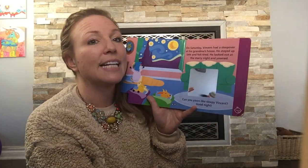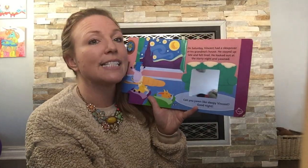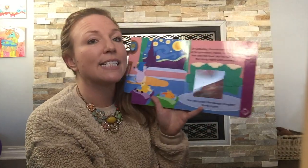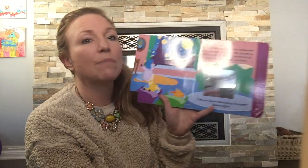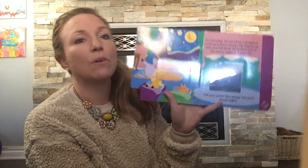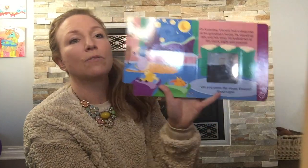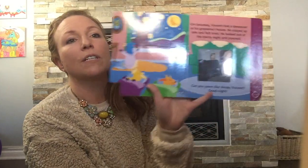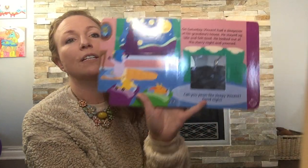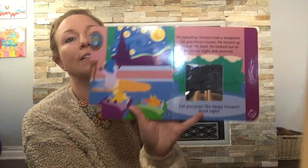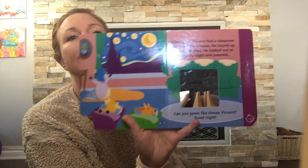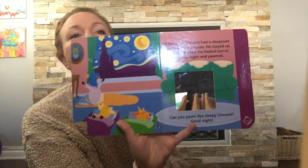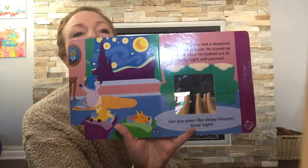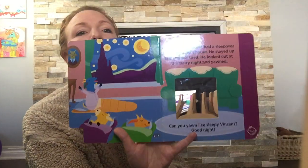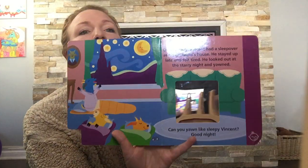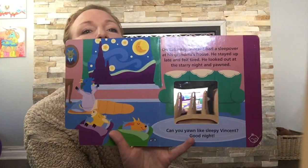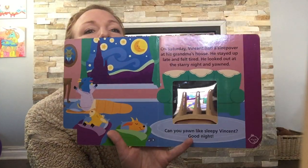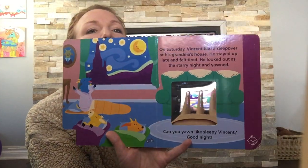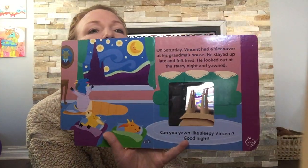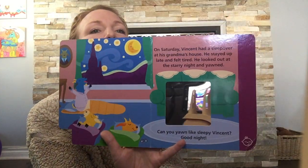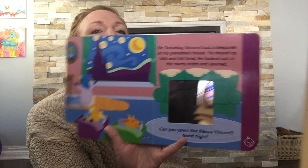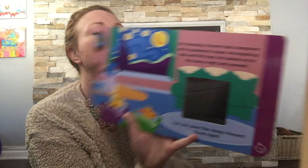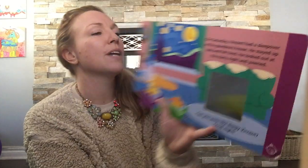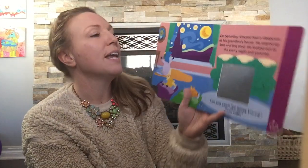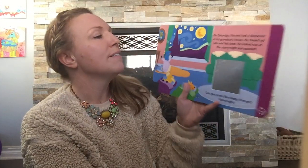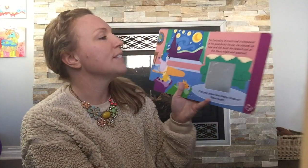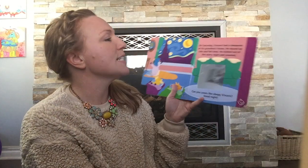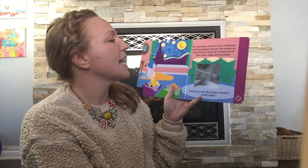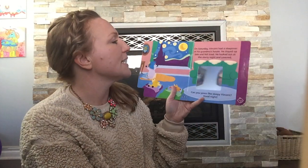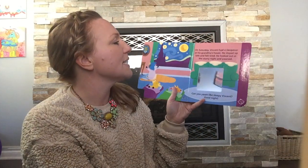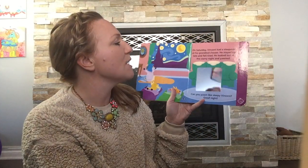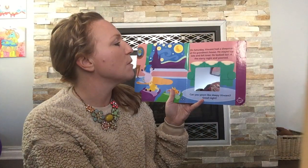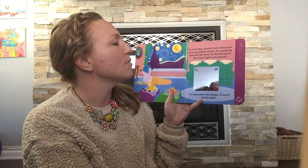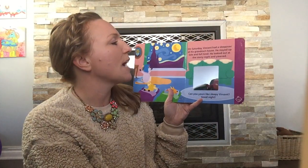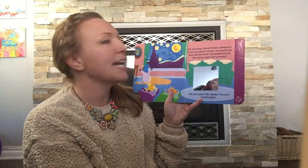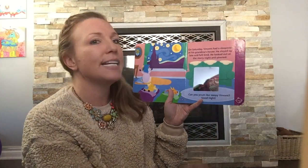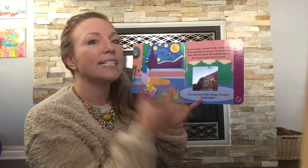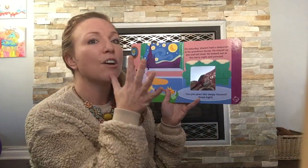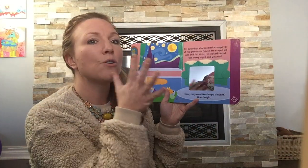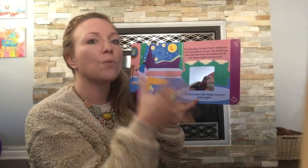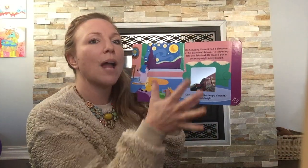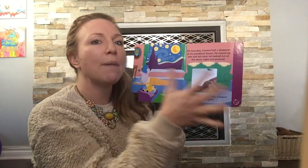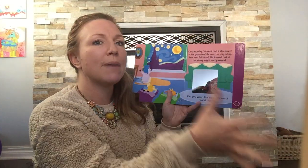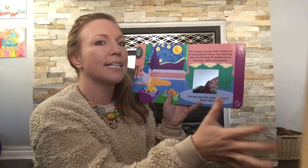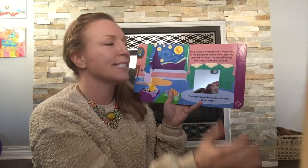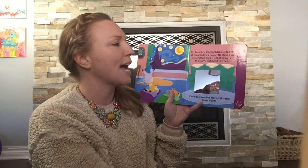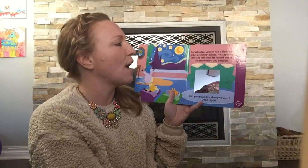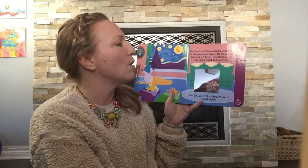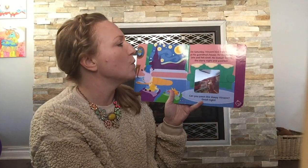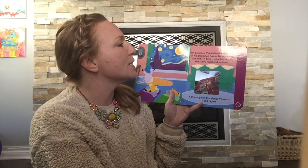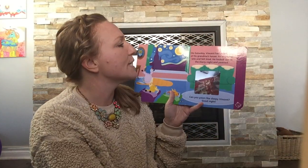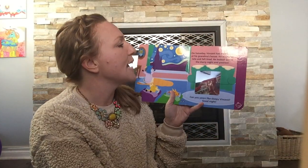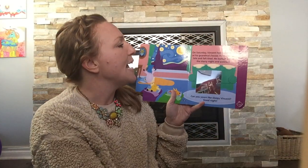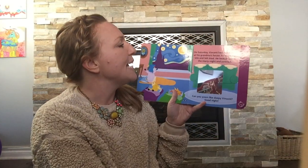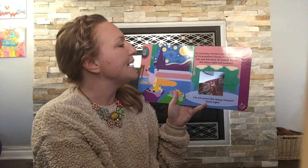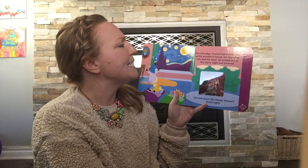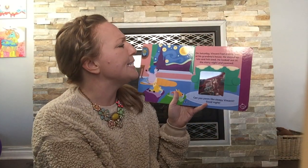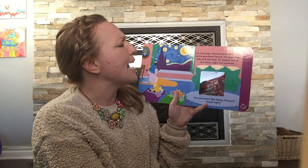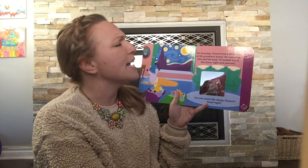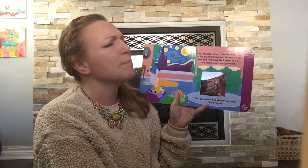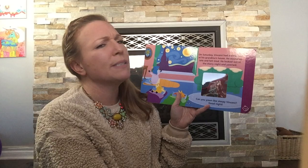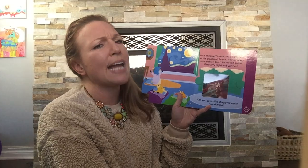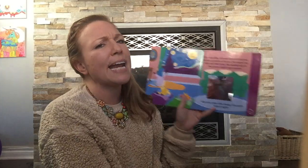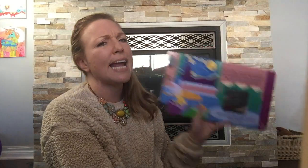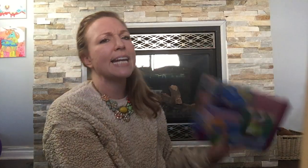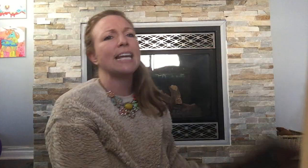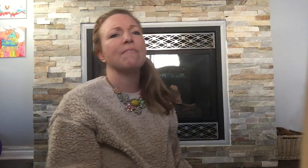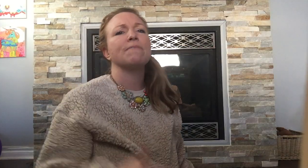a sleepover, there it is. Vincent had a sleepover at his GRANDMA's house. He stayed up late, and he